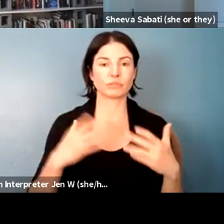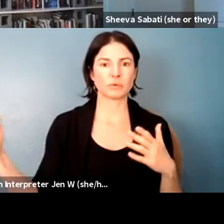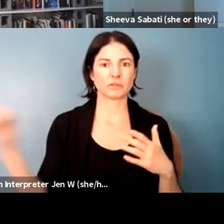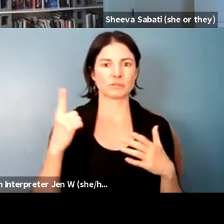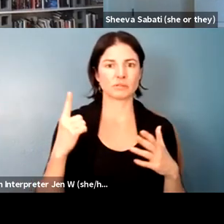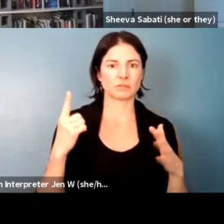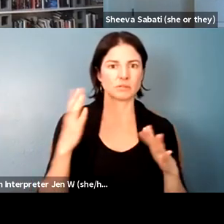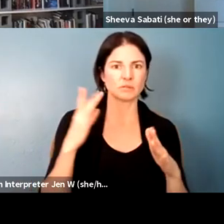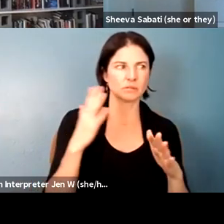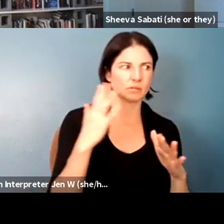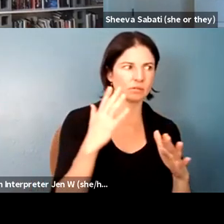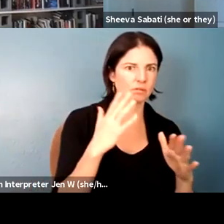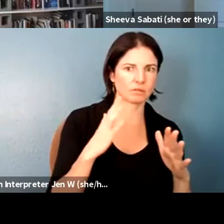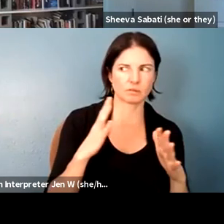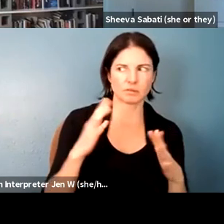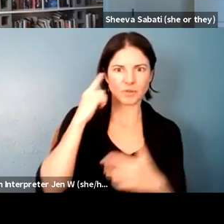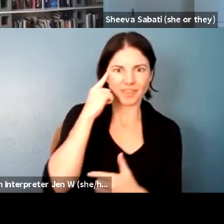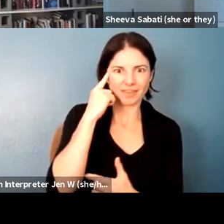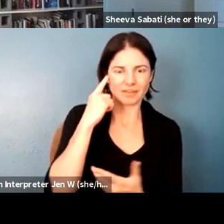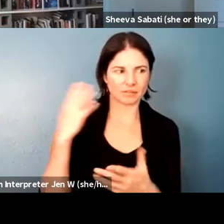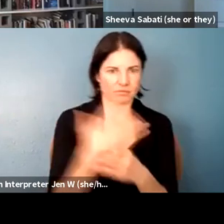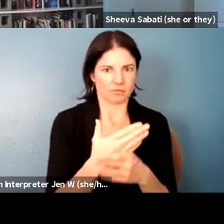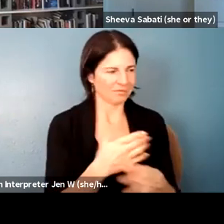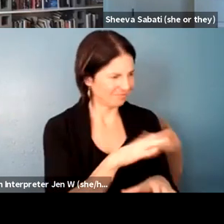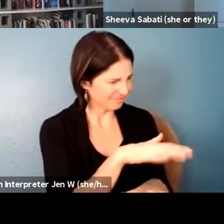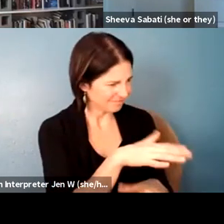because they are afraid of what might happen when they sit down.